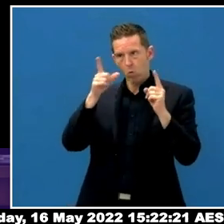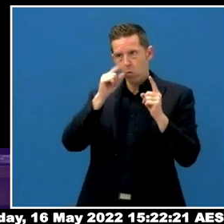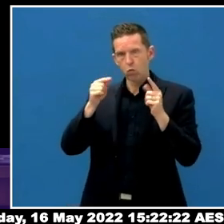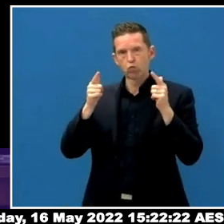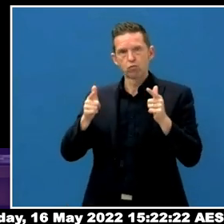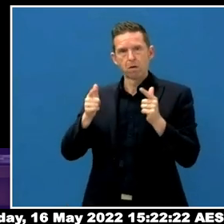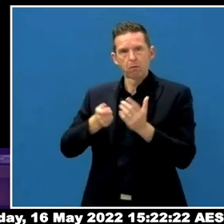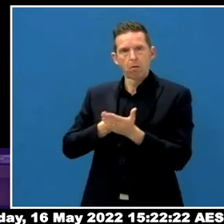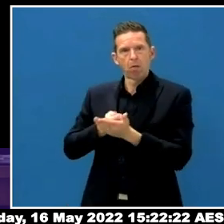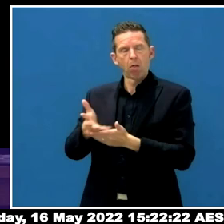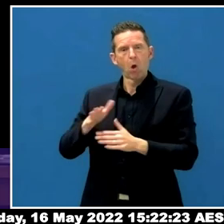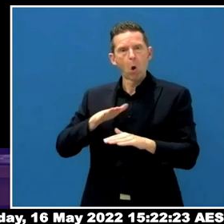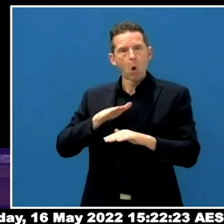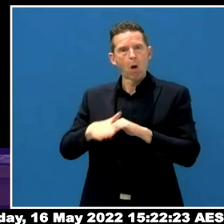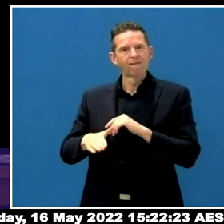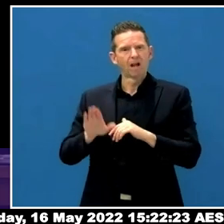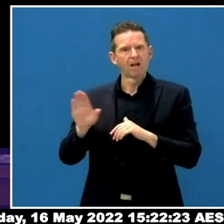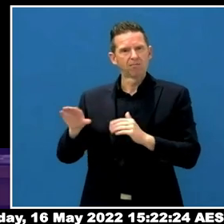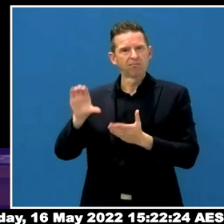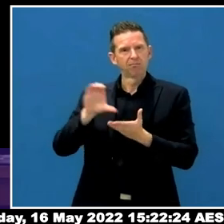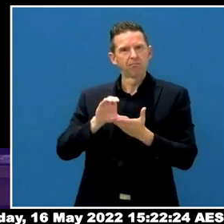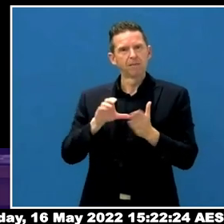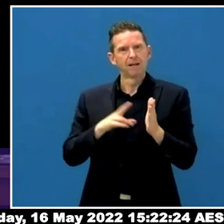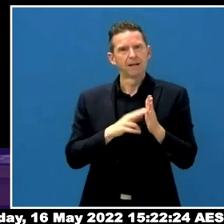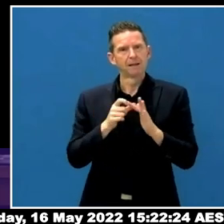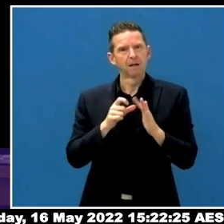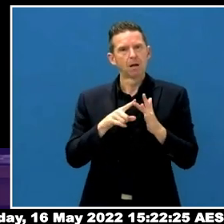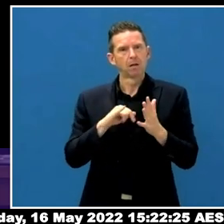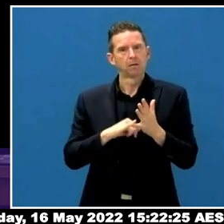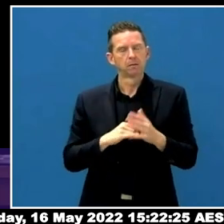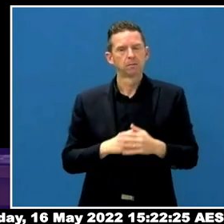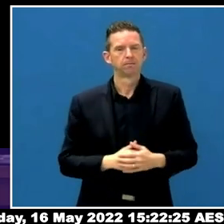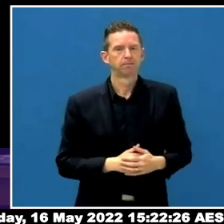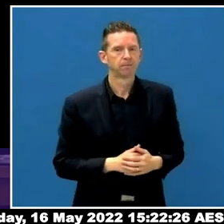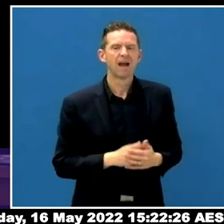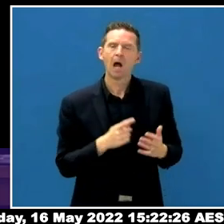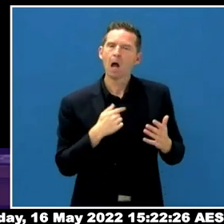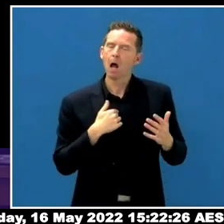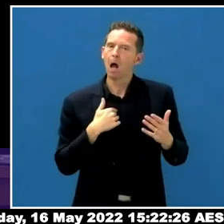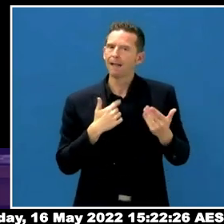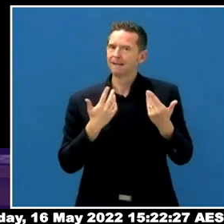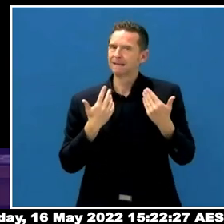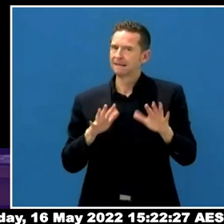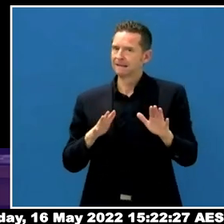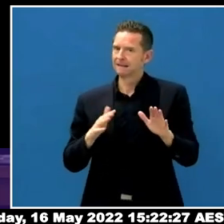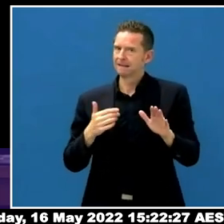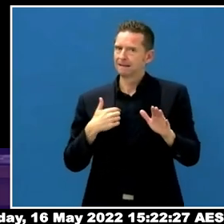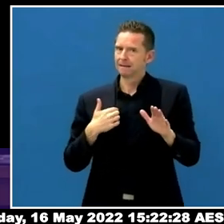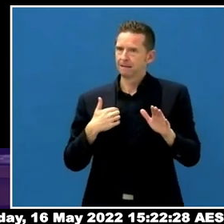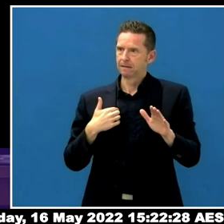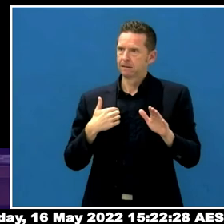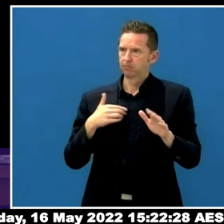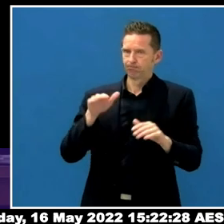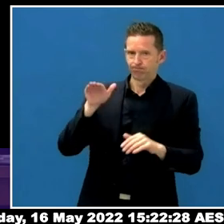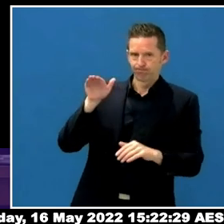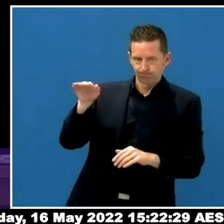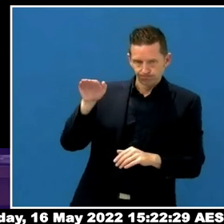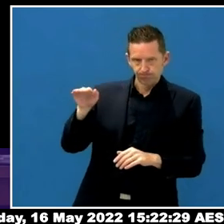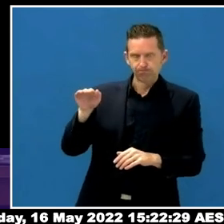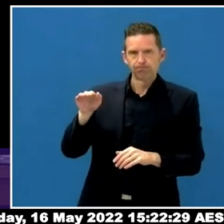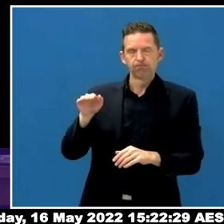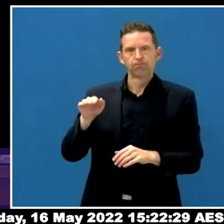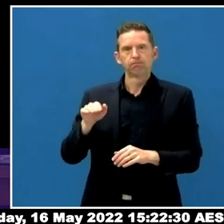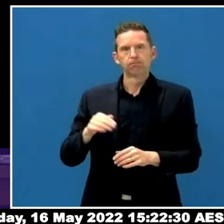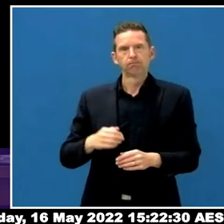I approached Afford when we spoke about him going from a one-to-three